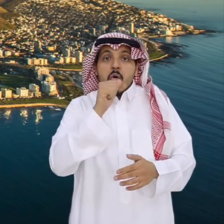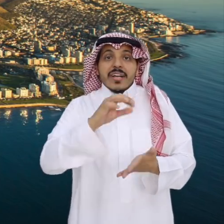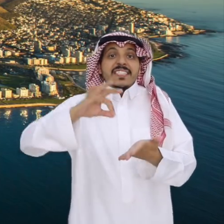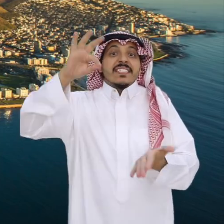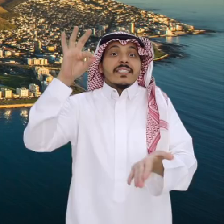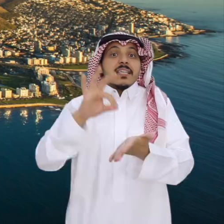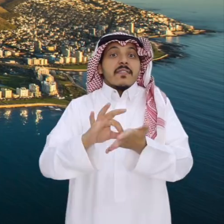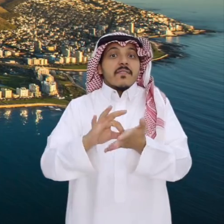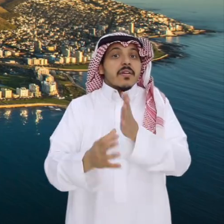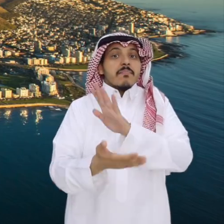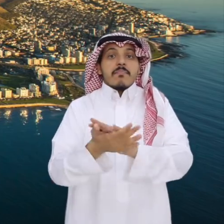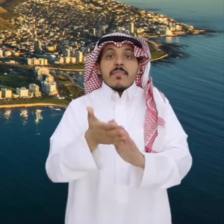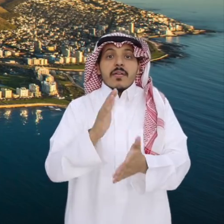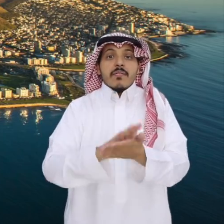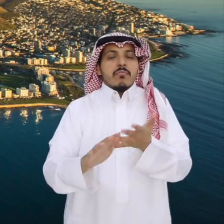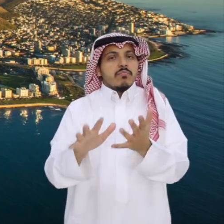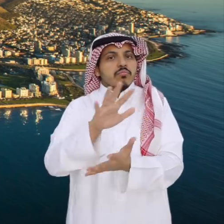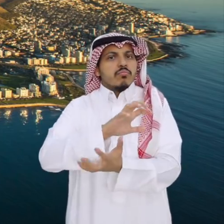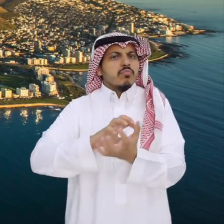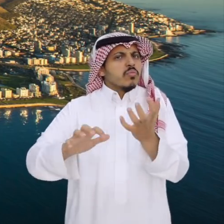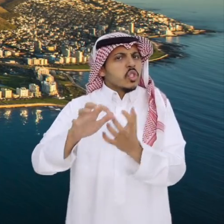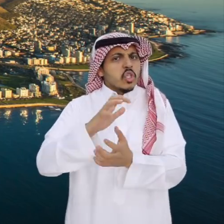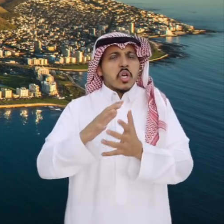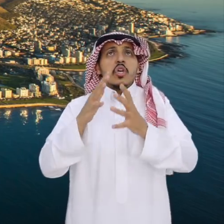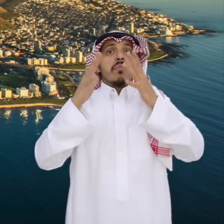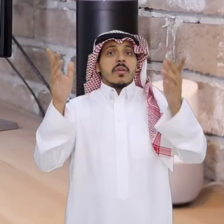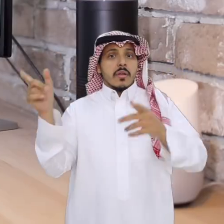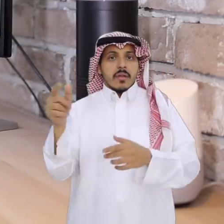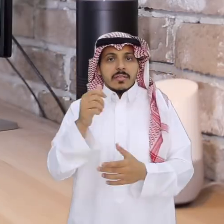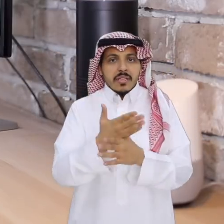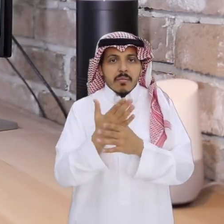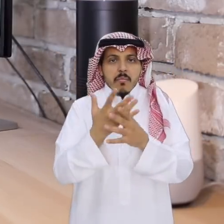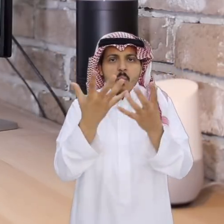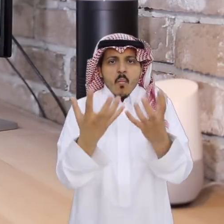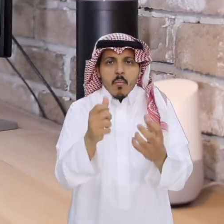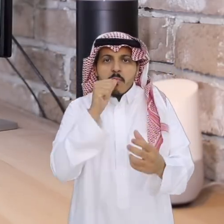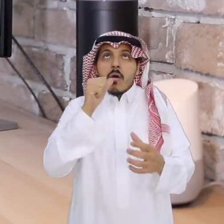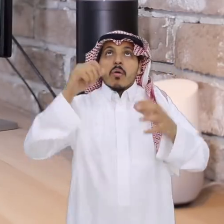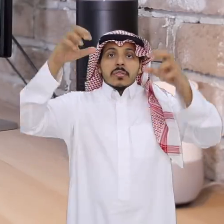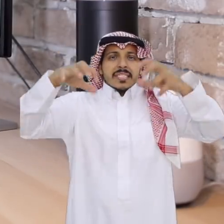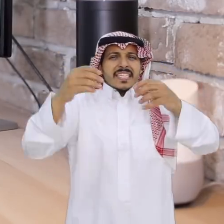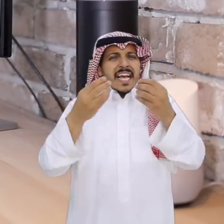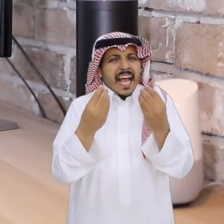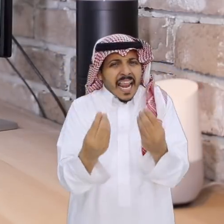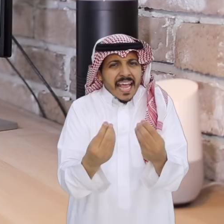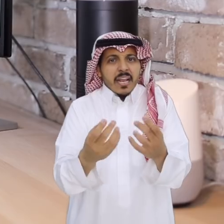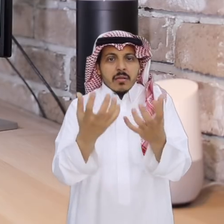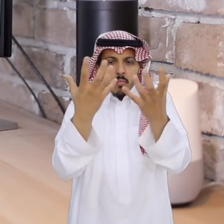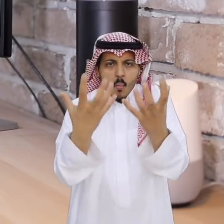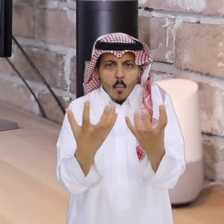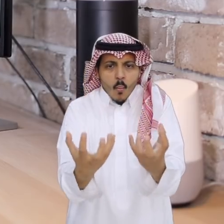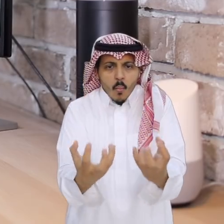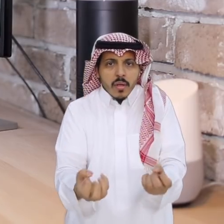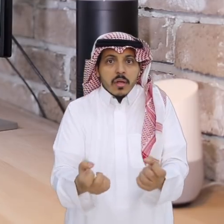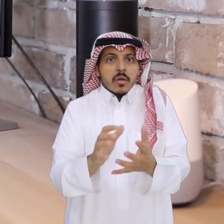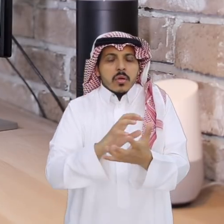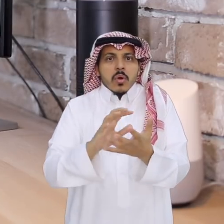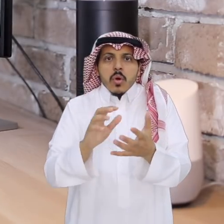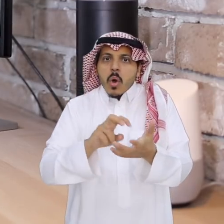They have a great water and drought problem. Drought is at its max.